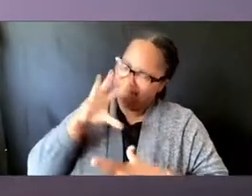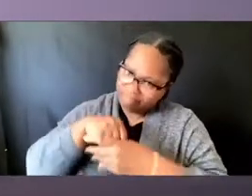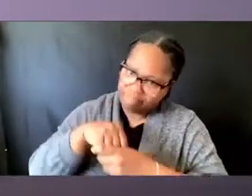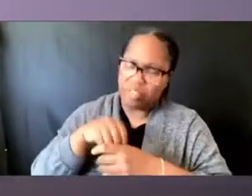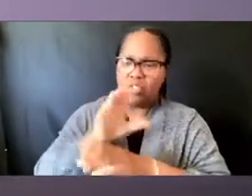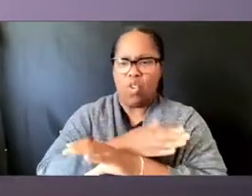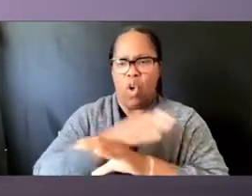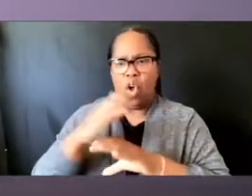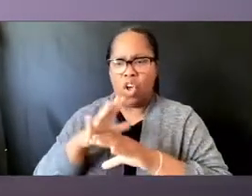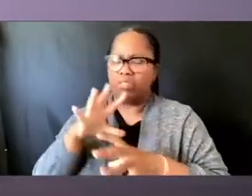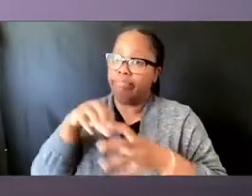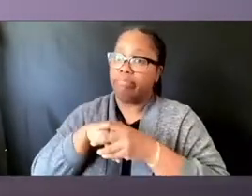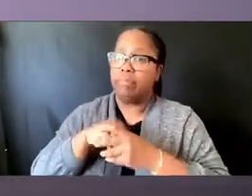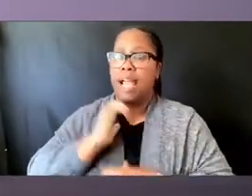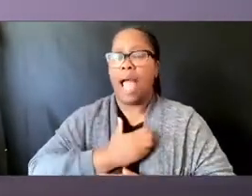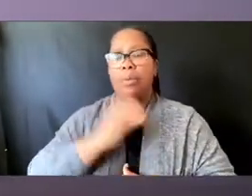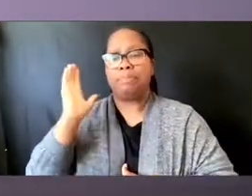those catalytic moments when.